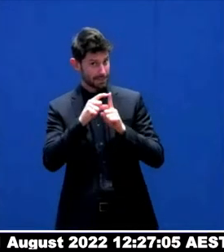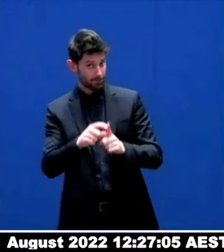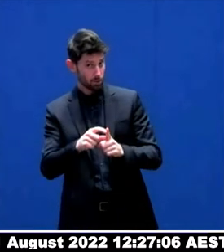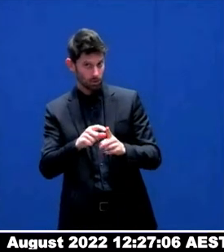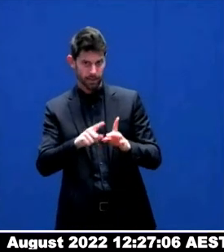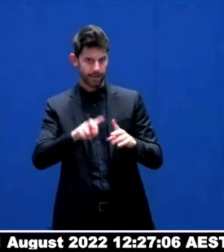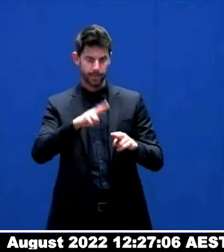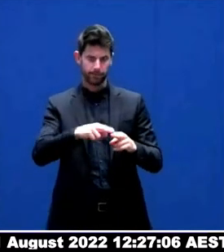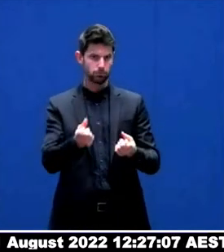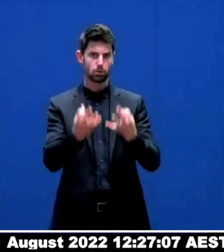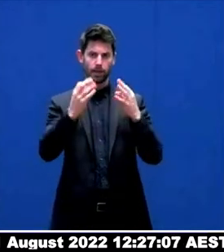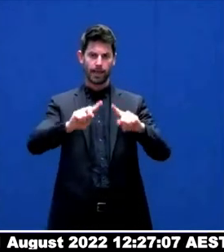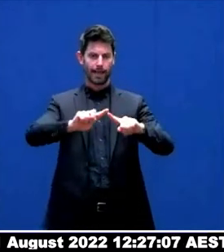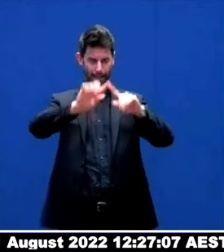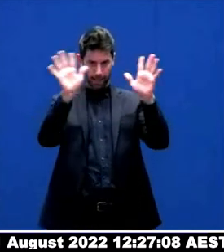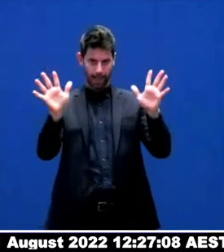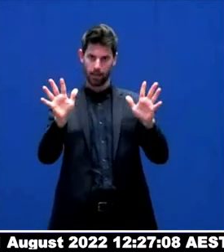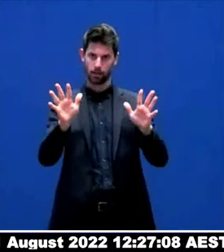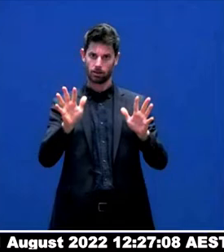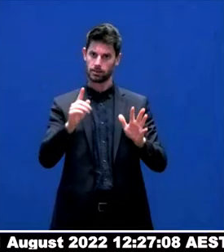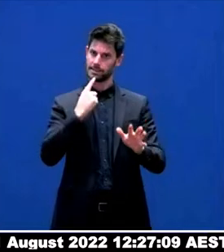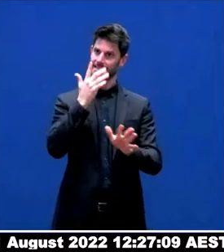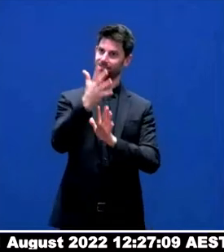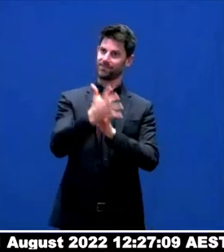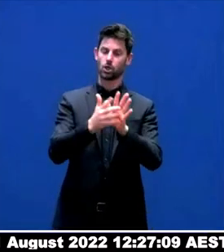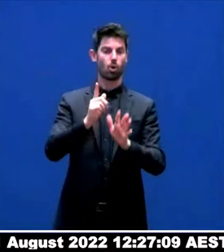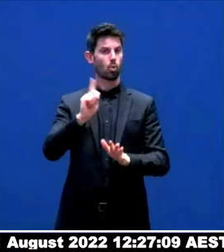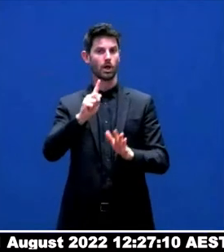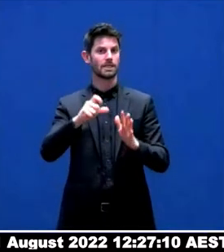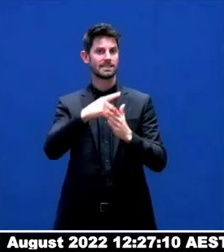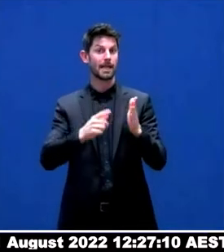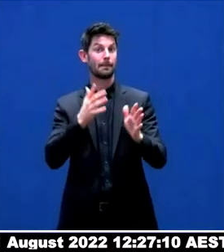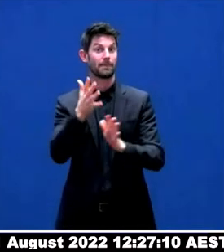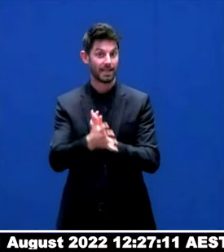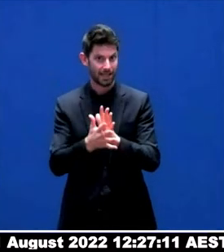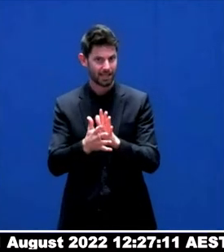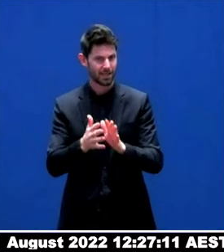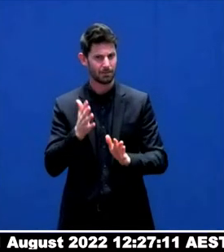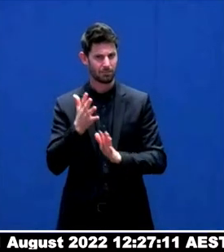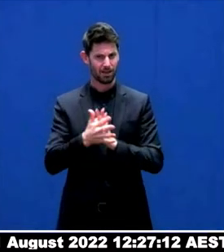have clear definition of, say, "disability", that it's pretty hard to work out how this